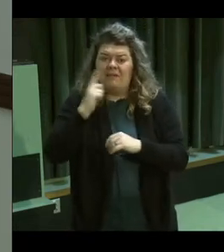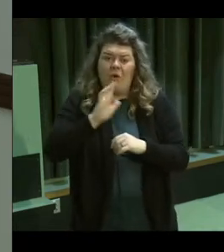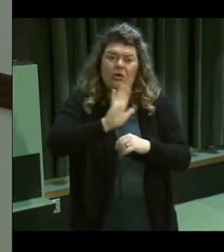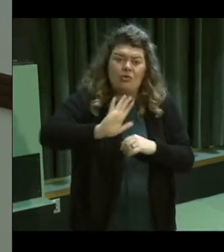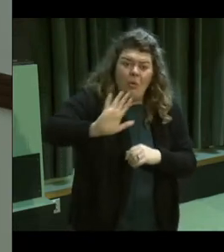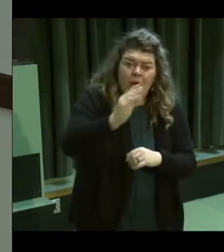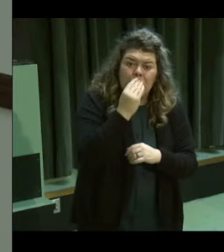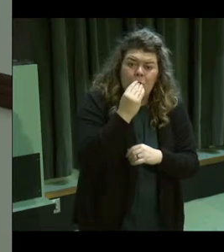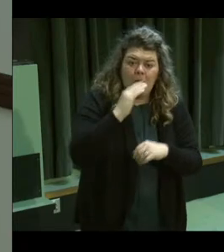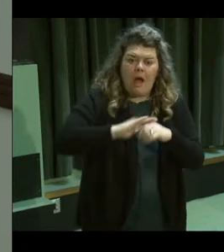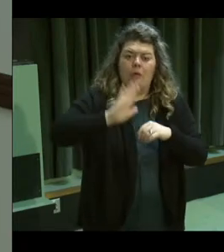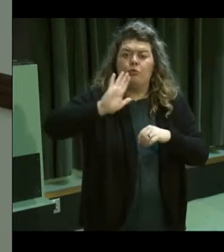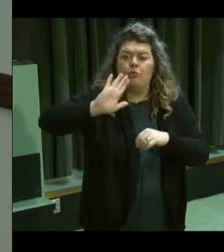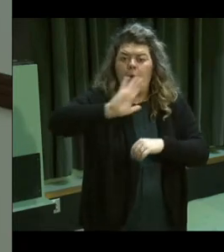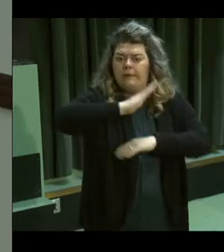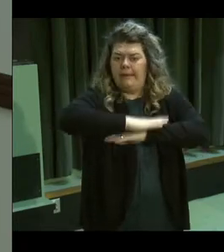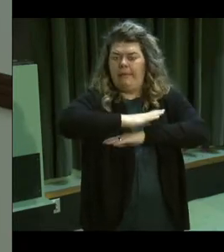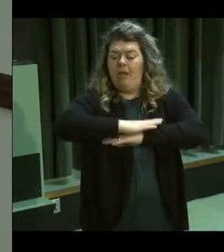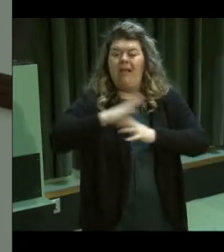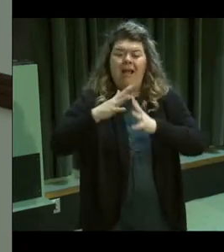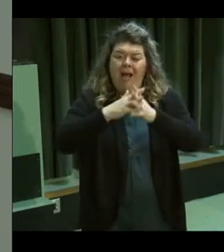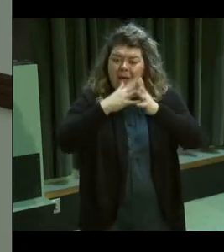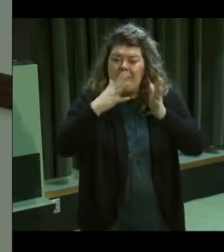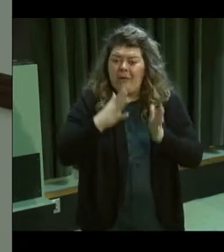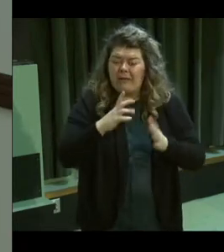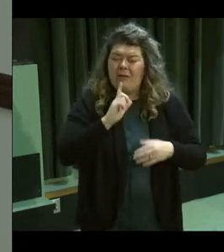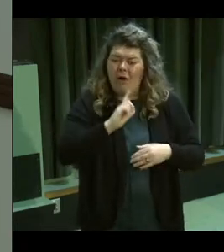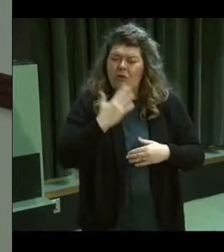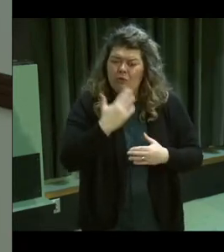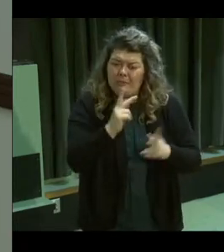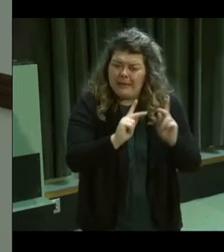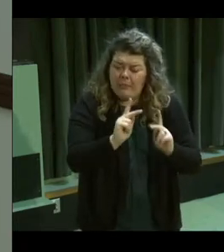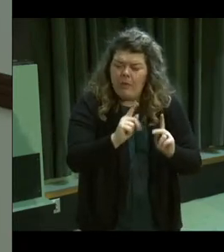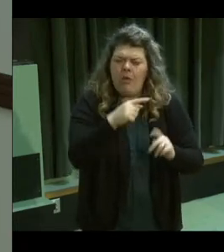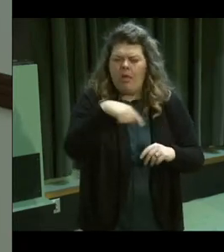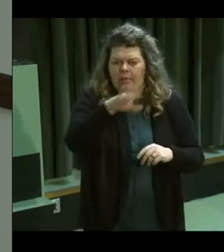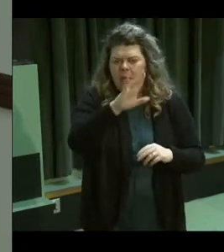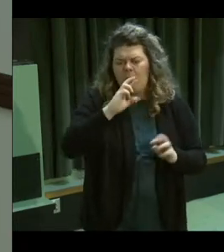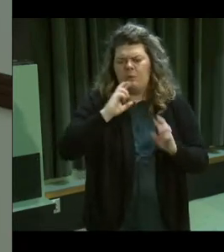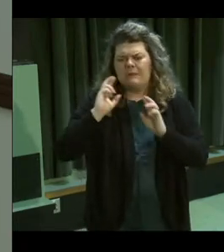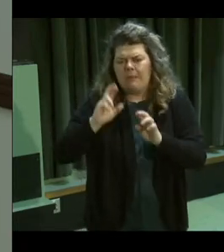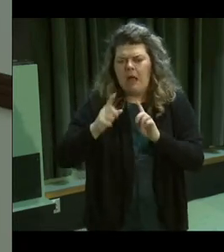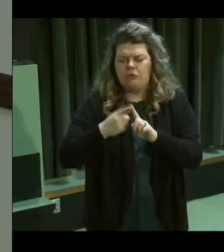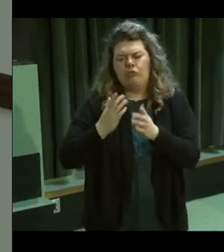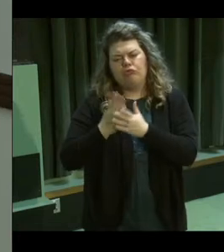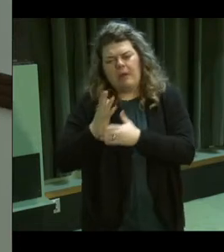to put food on your table, he said. The American people are